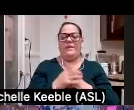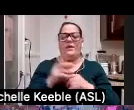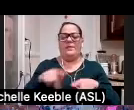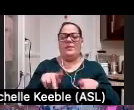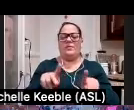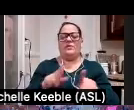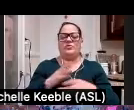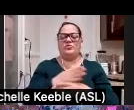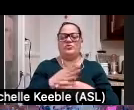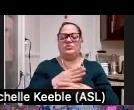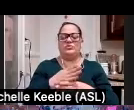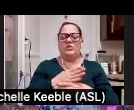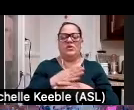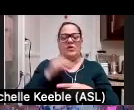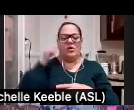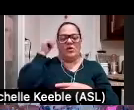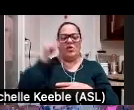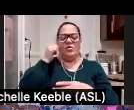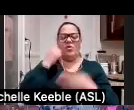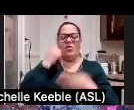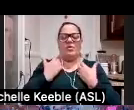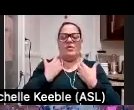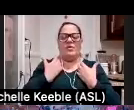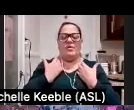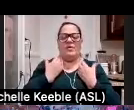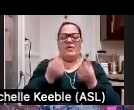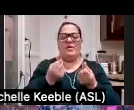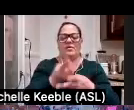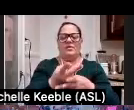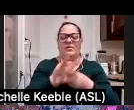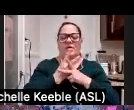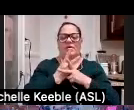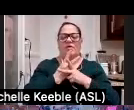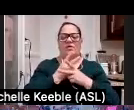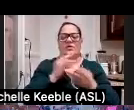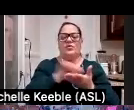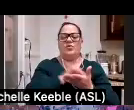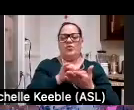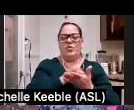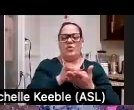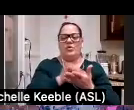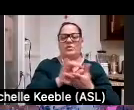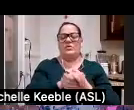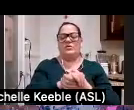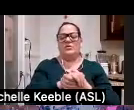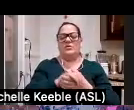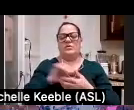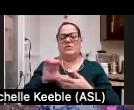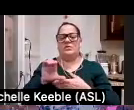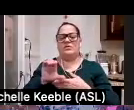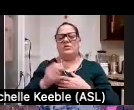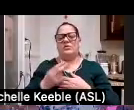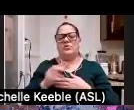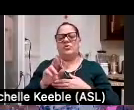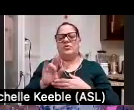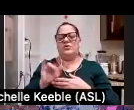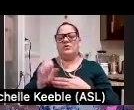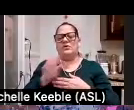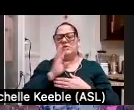her audio on healthcare uh within New York City. [CHRIS] So if I could just add Bloomberg Connects